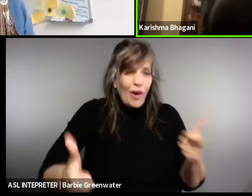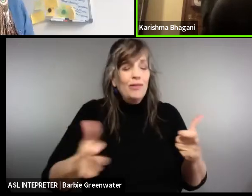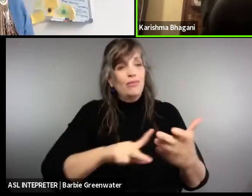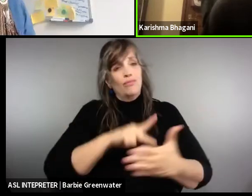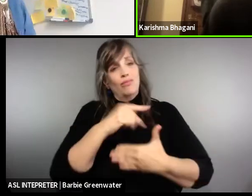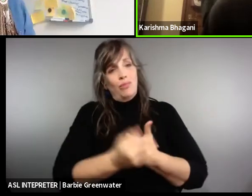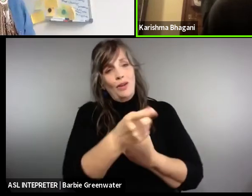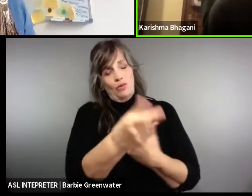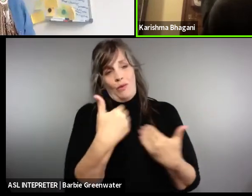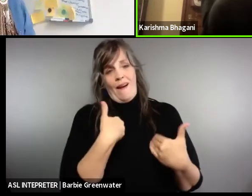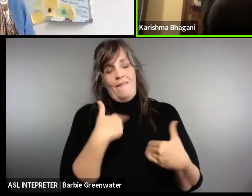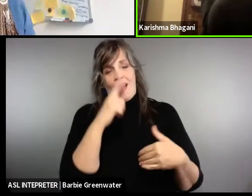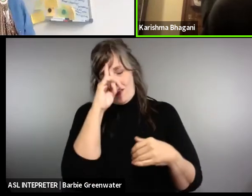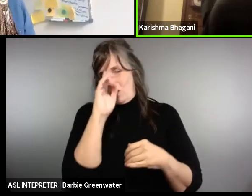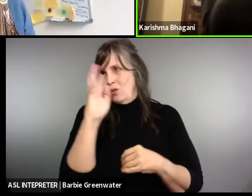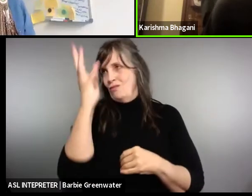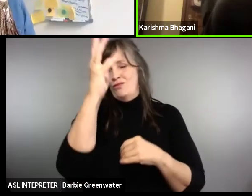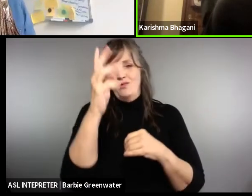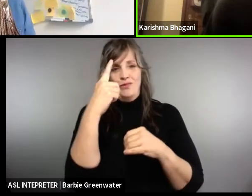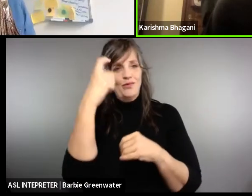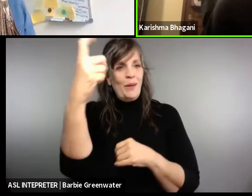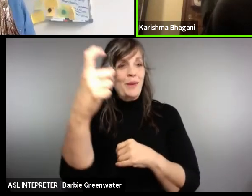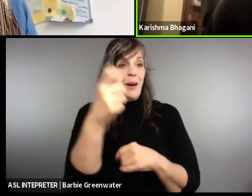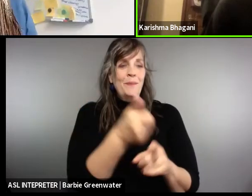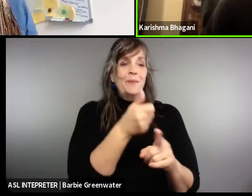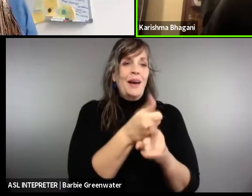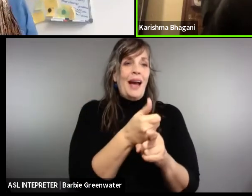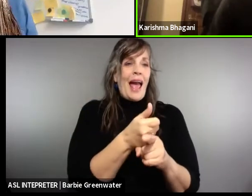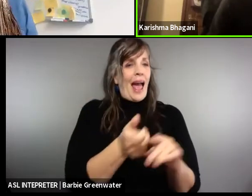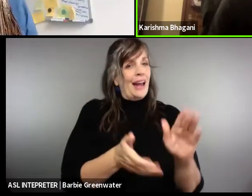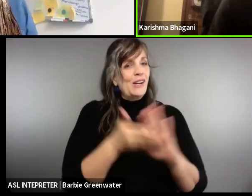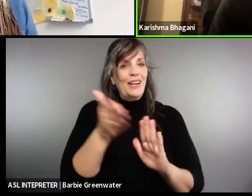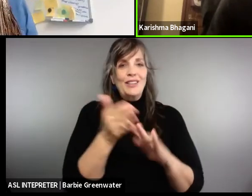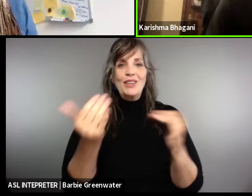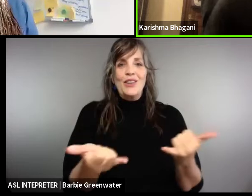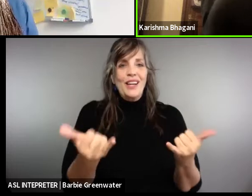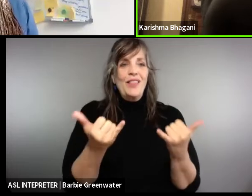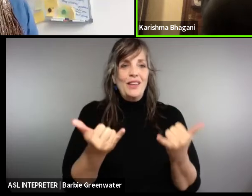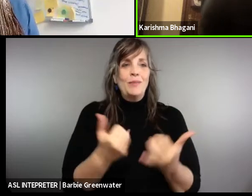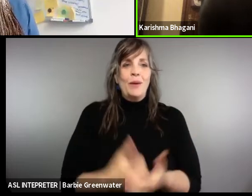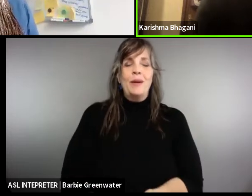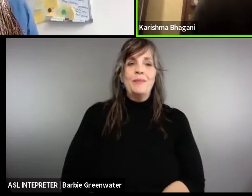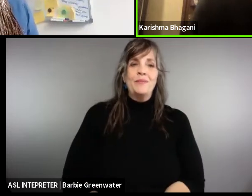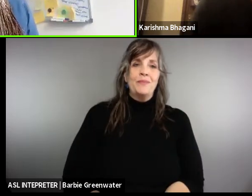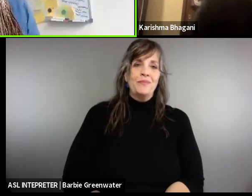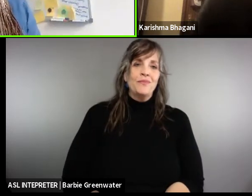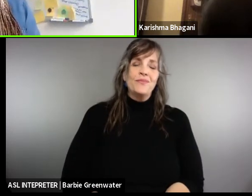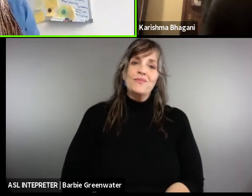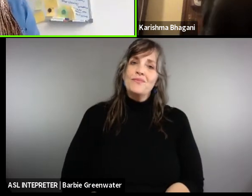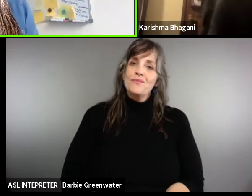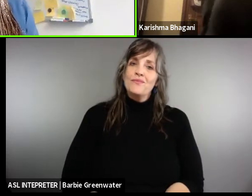that you dreamt up and executing at this moment. Oh gosh.